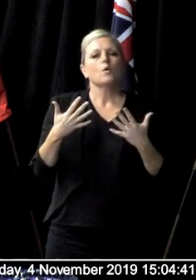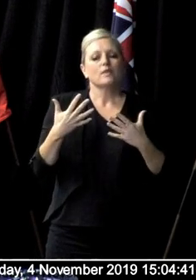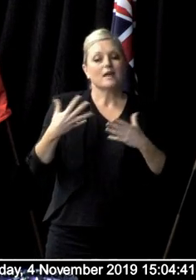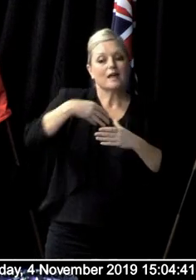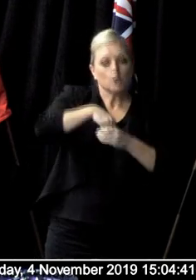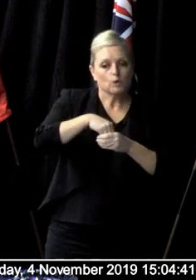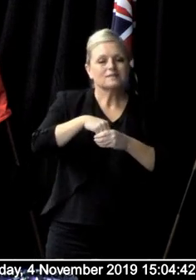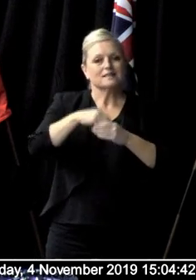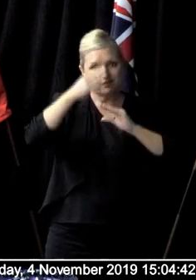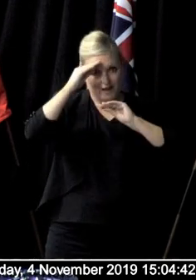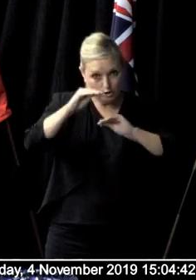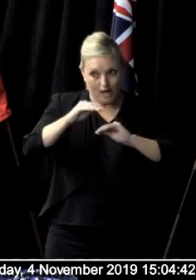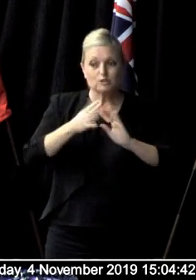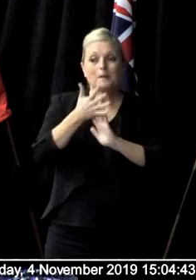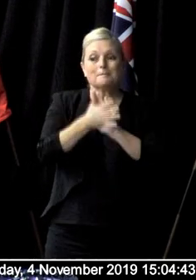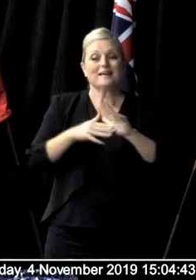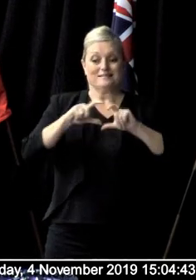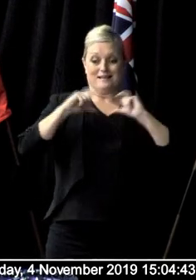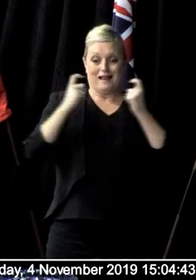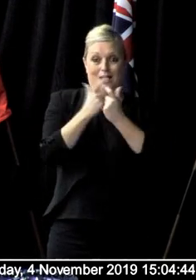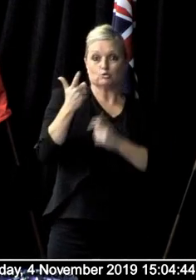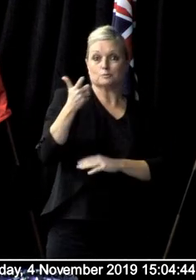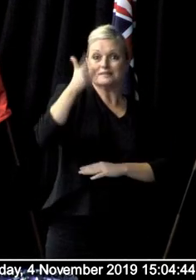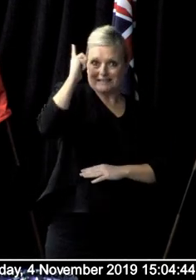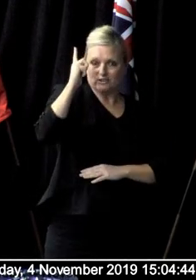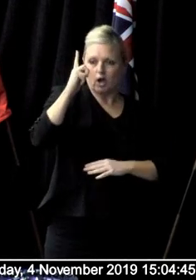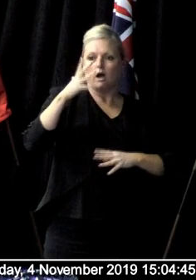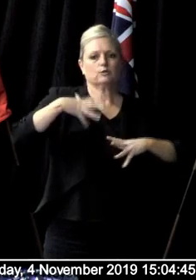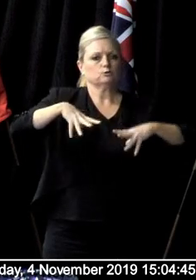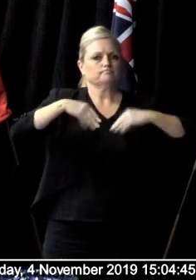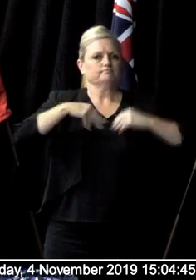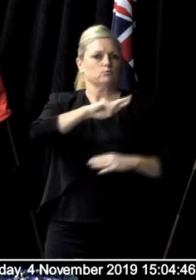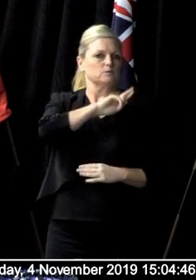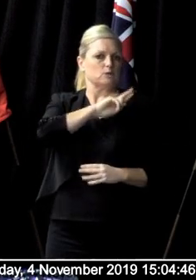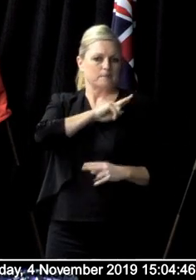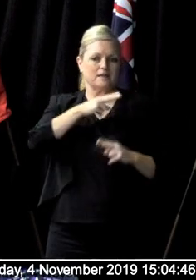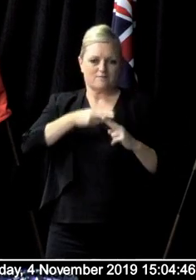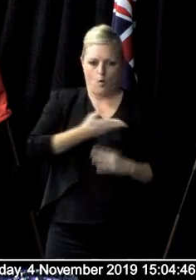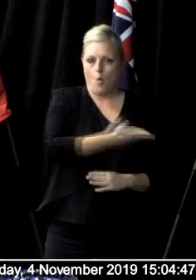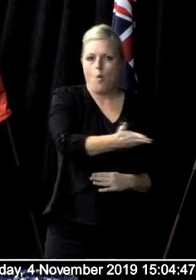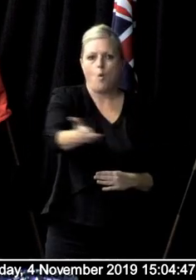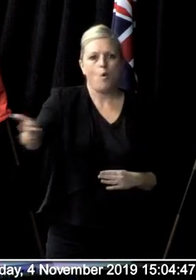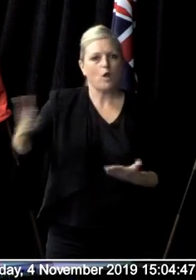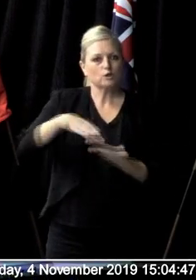classroom teacher to be seen as the person responsible for the education of the student with a disability.